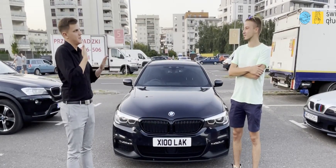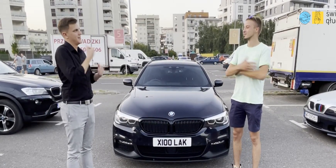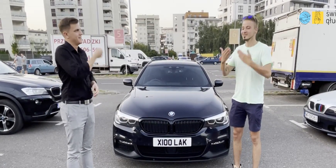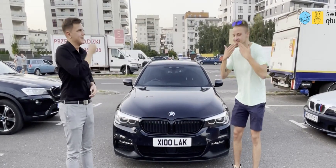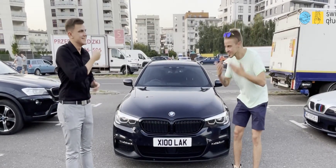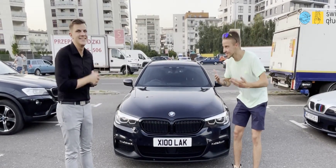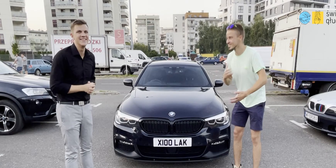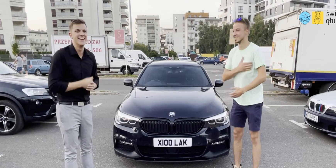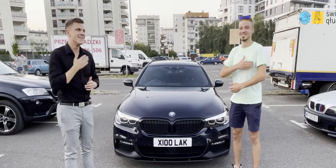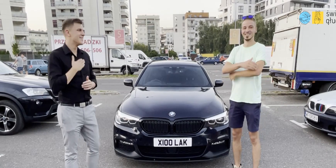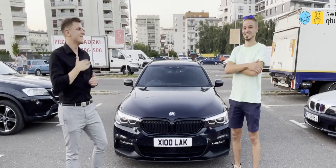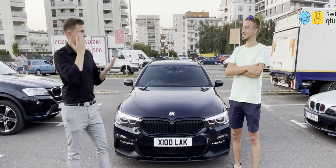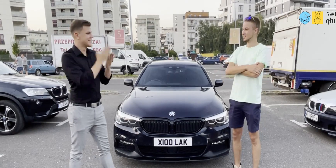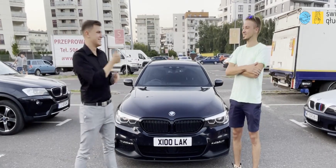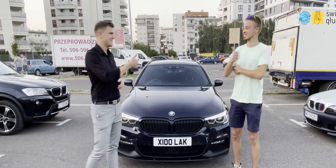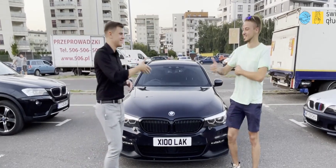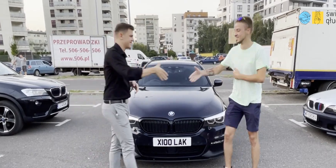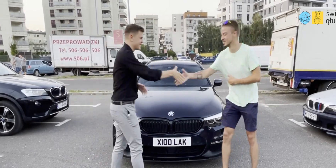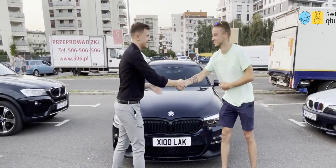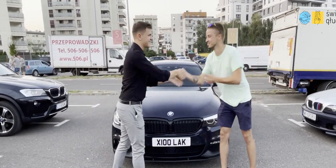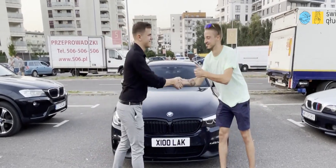Great, thank you very much for the interview, it was nice to meet you... [G] Also!